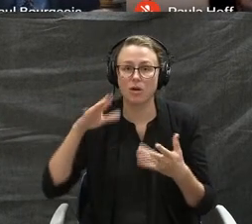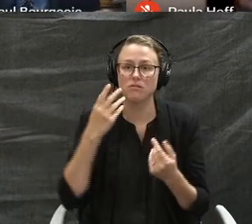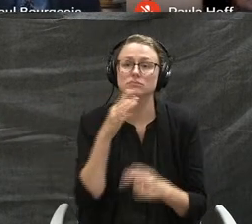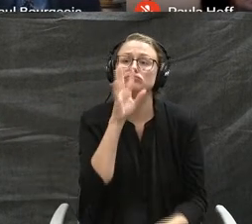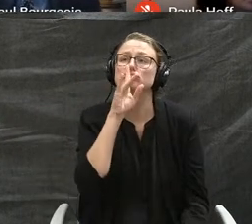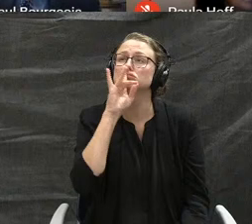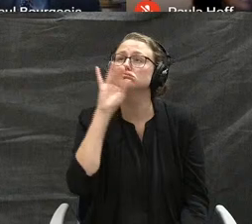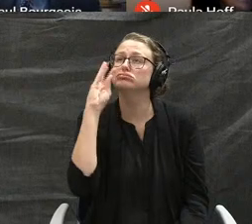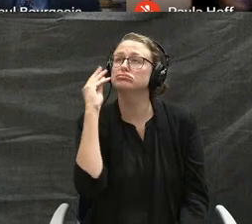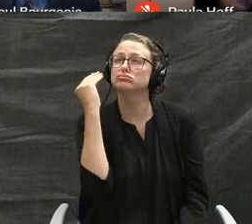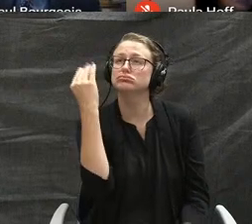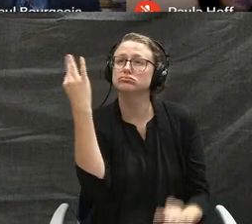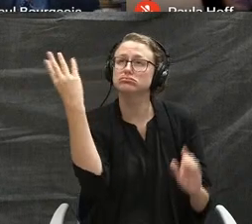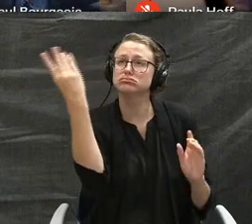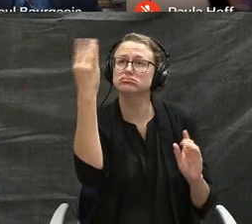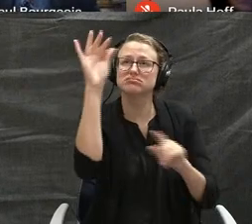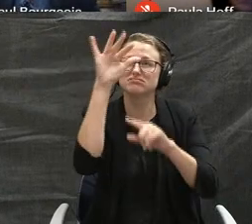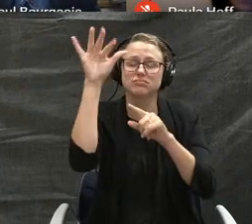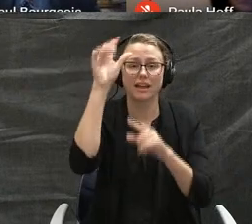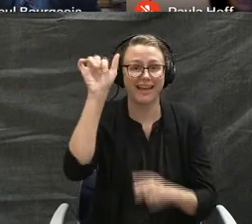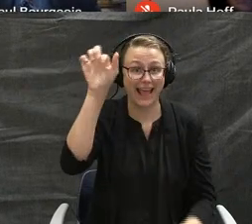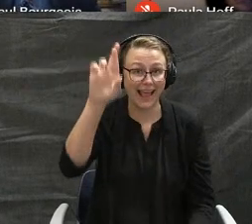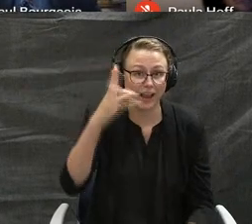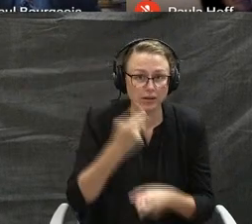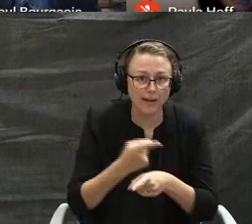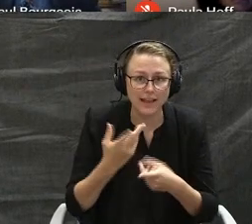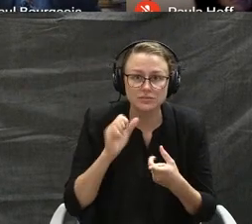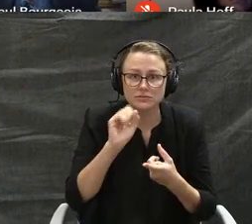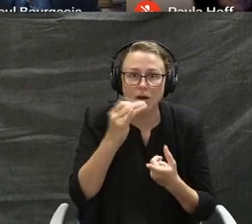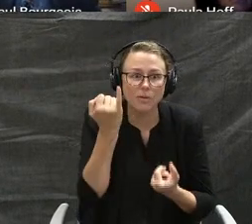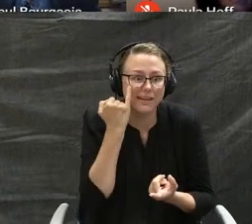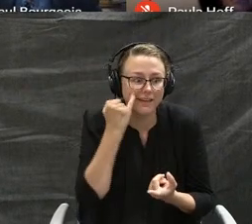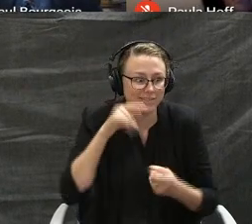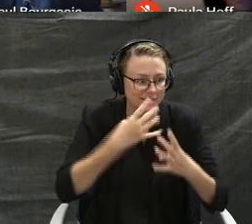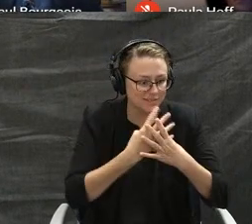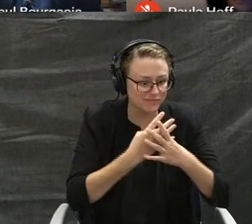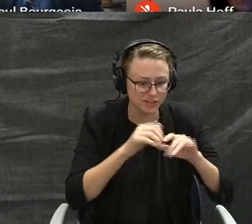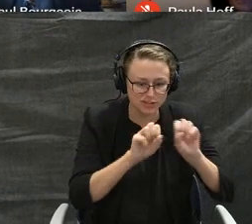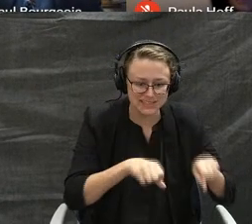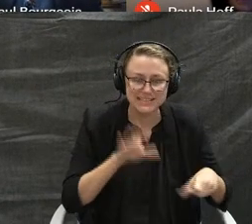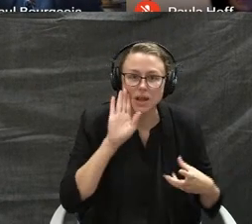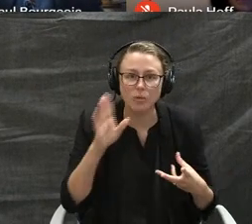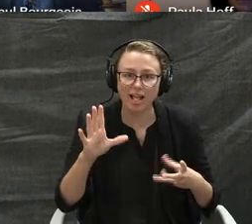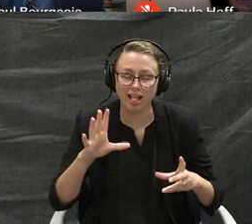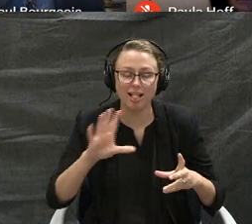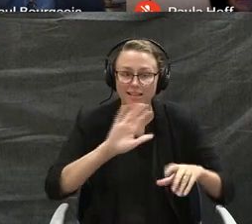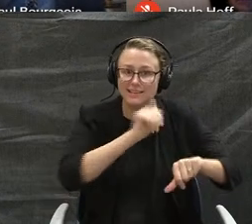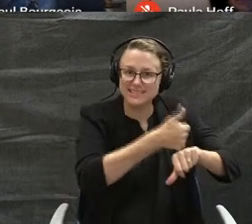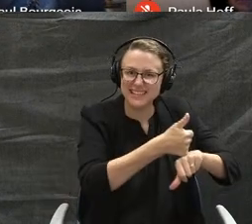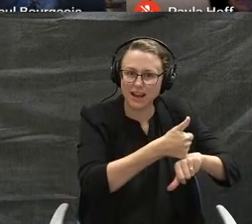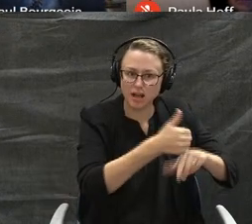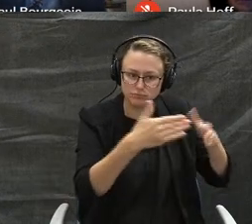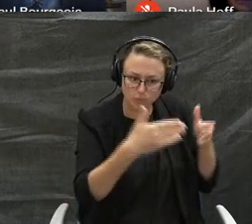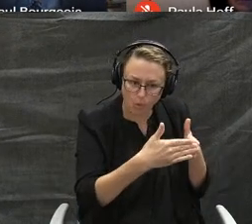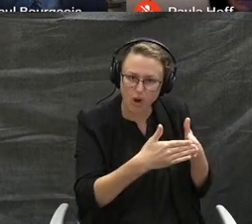right? So The thing is, if this filtration system will will set up a train of air, basically it'll start drawing arrows, set